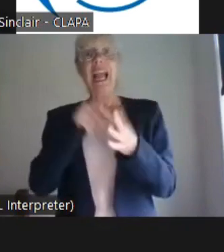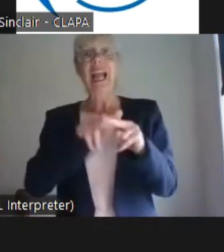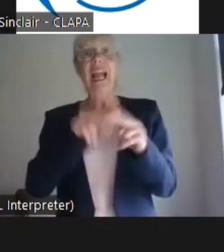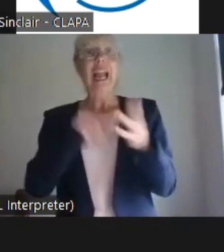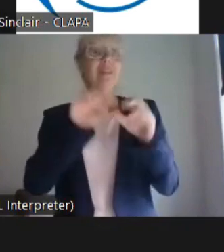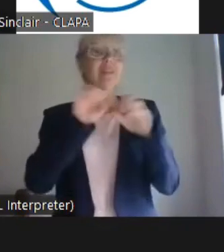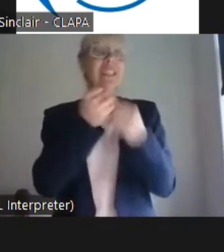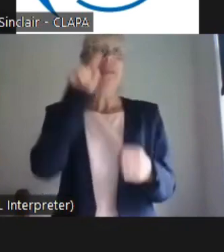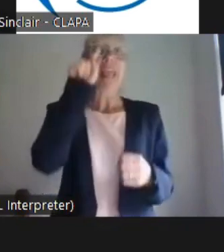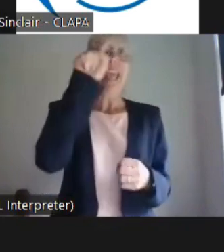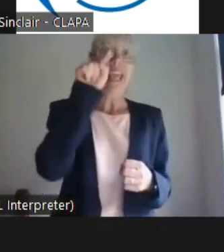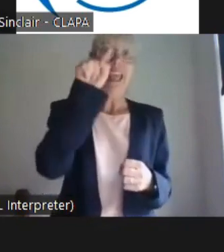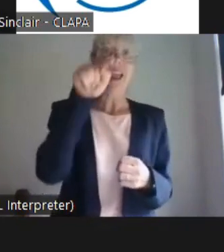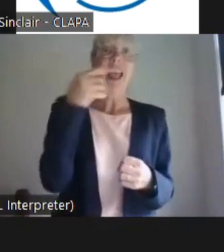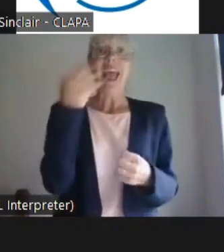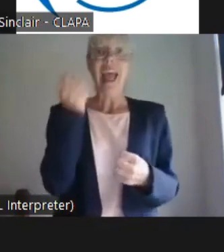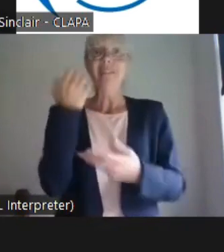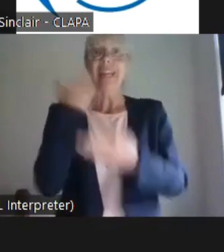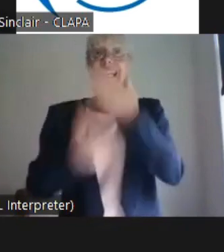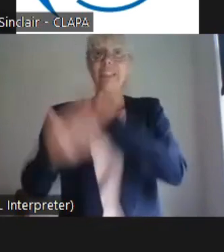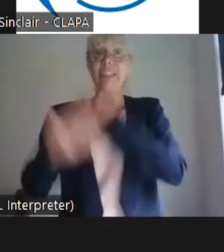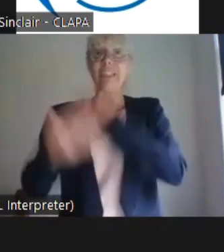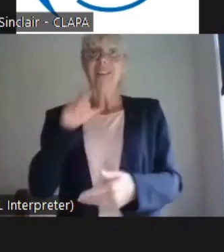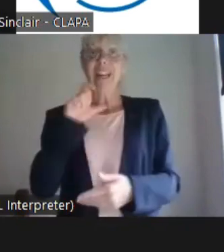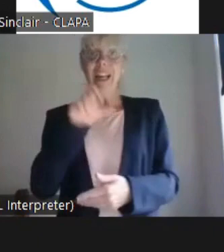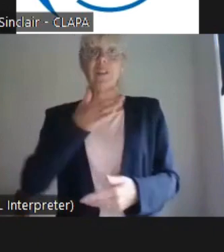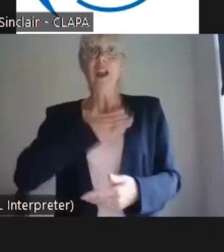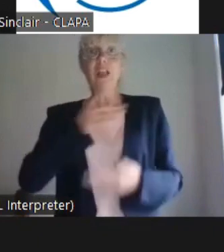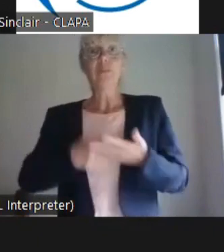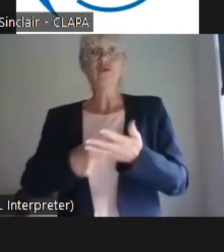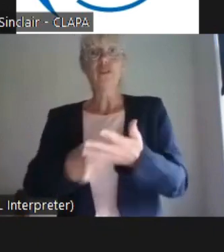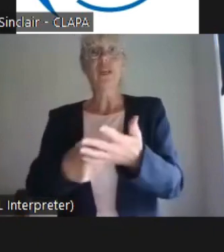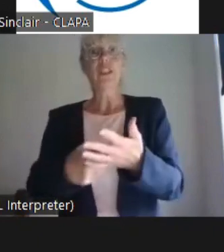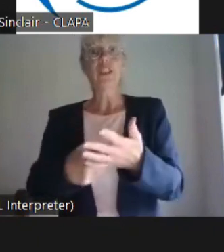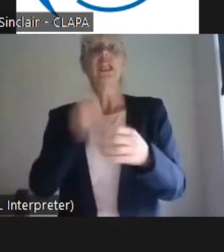of cleft I'd really like to be referred it gives the GP a little bit more information